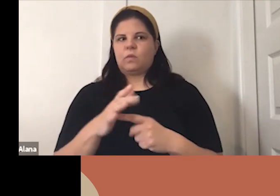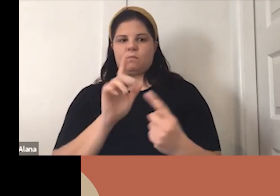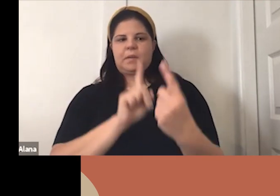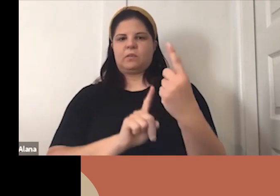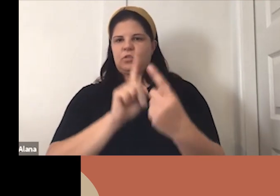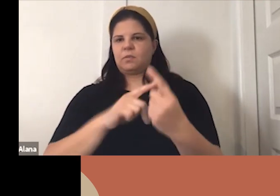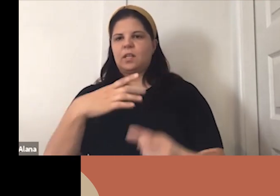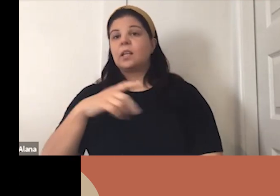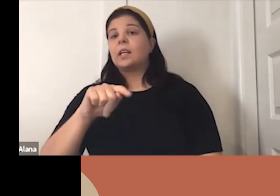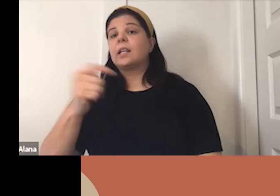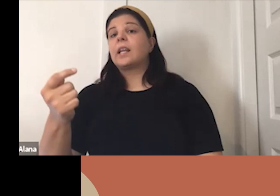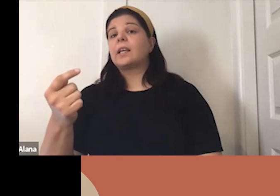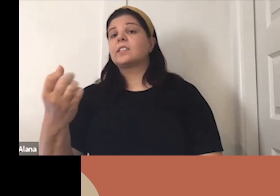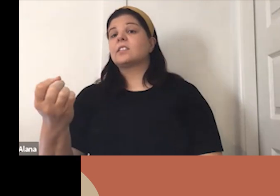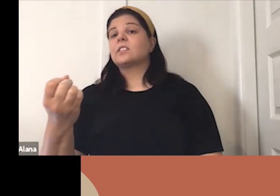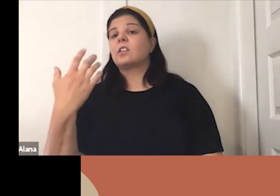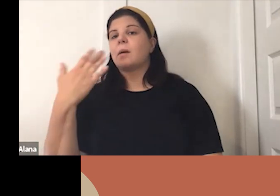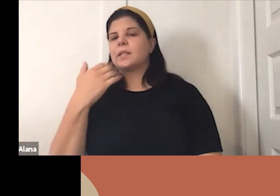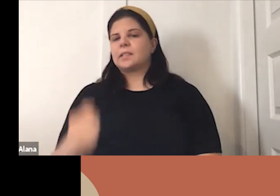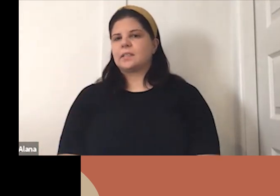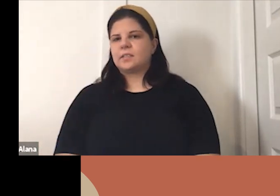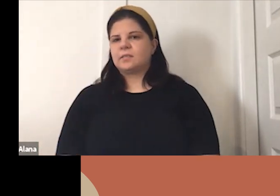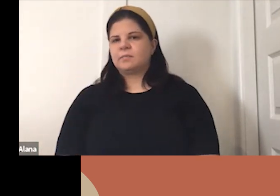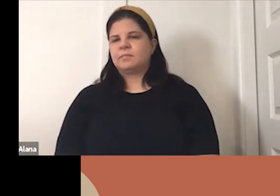Could we go to the next slide, please?